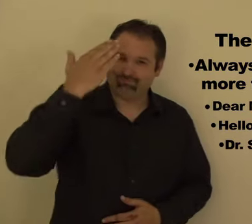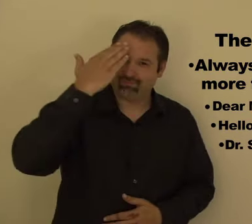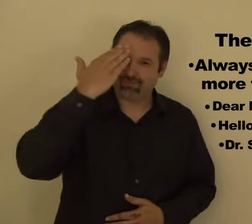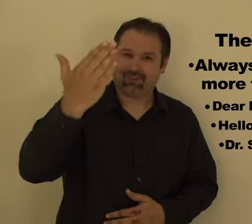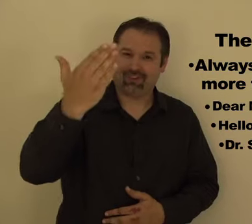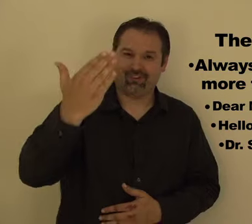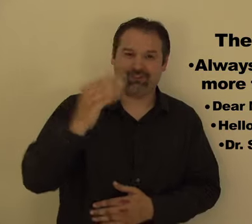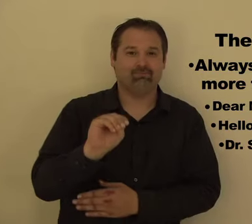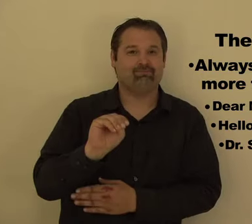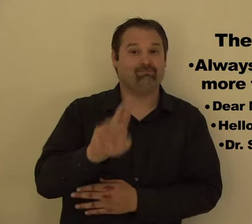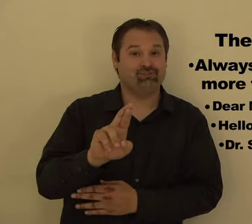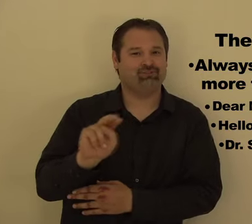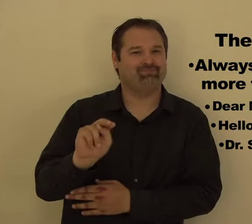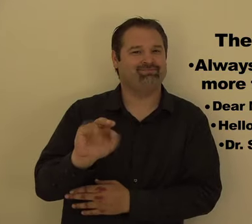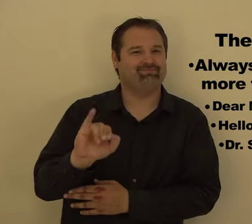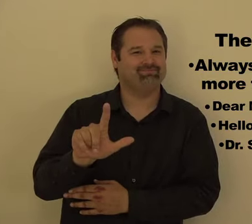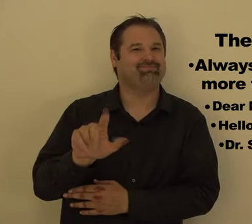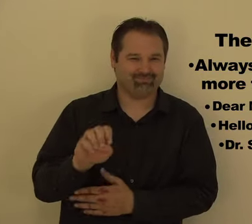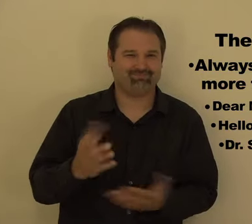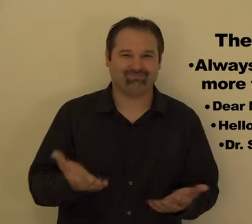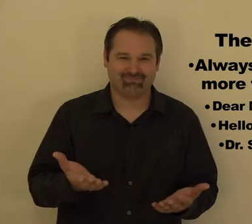Dr. Smith, in a more formal manner.